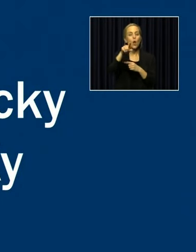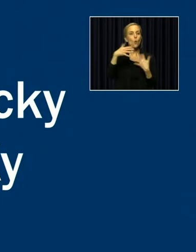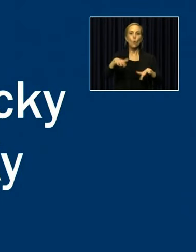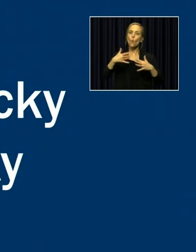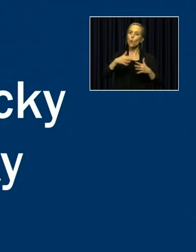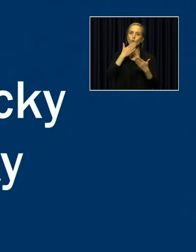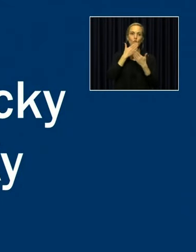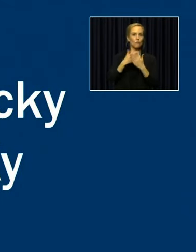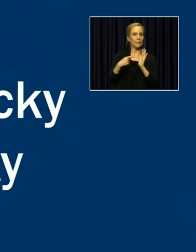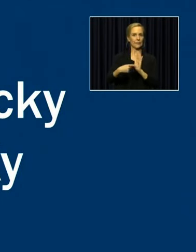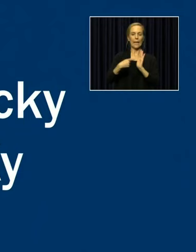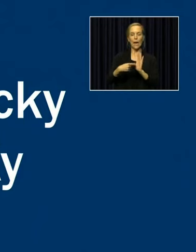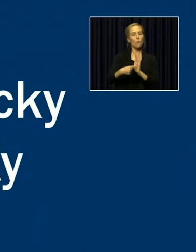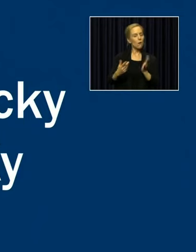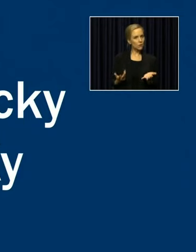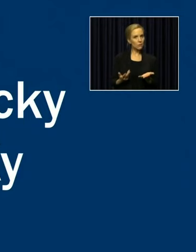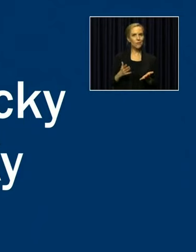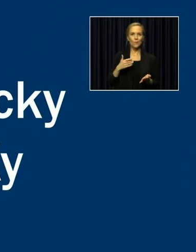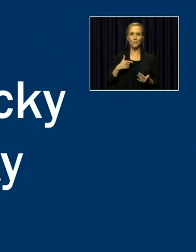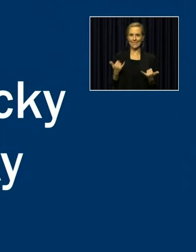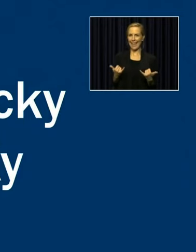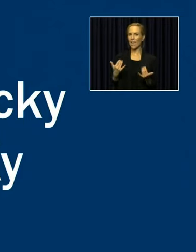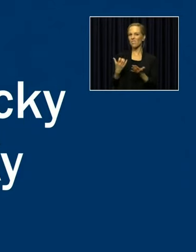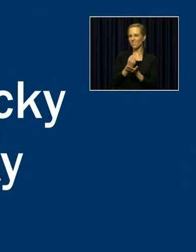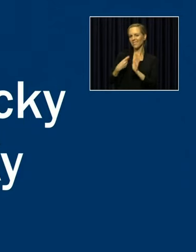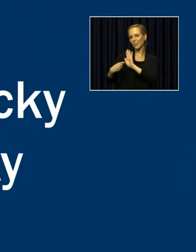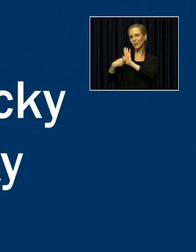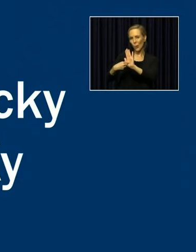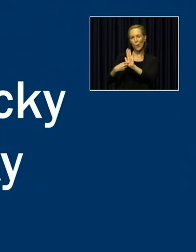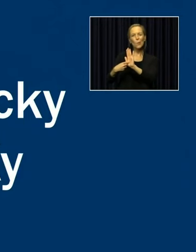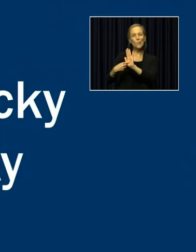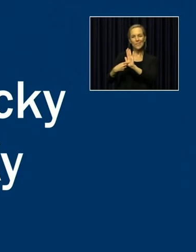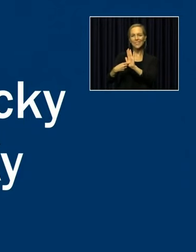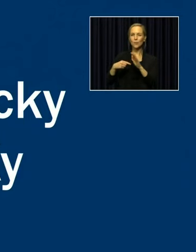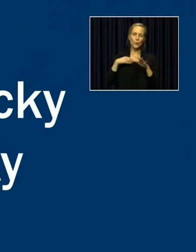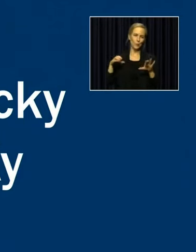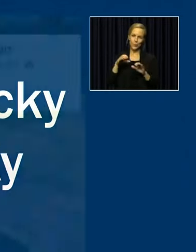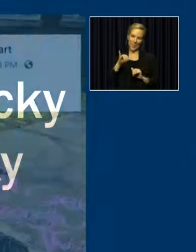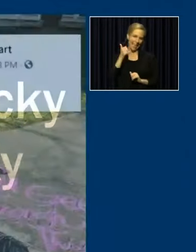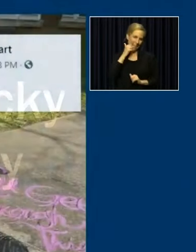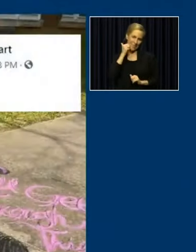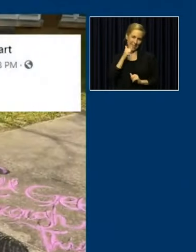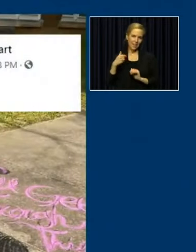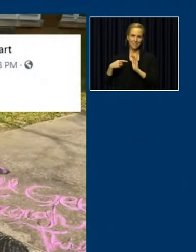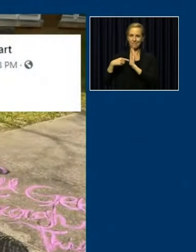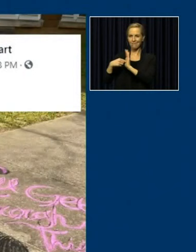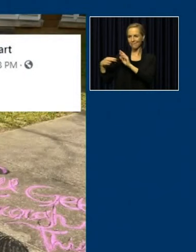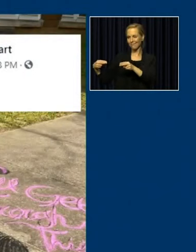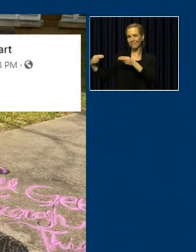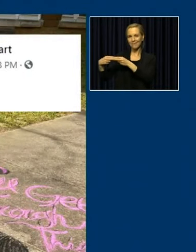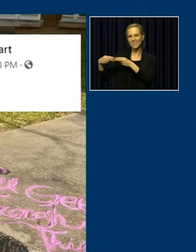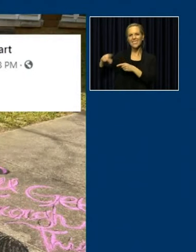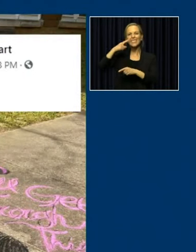PROBABLY MORE TIME WITH OUR KIDS THAN WE EVER THOUGHT WAS IMAGINABLE.